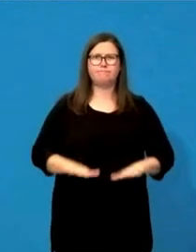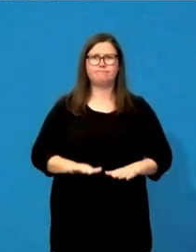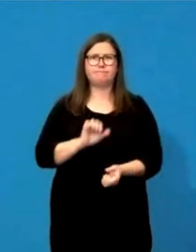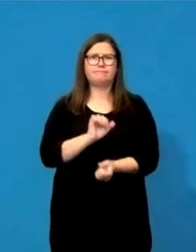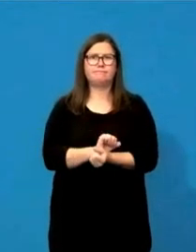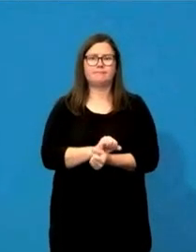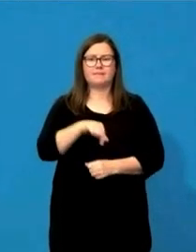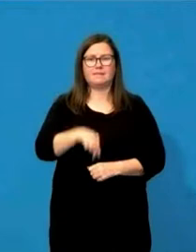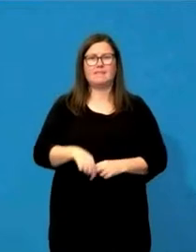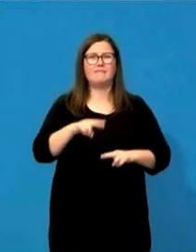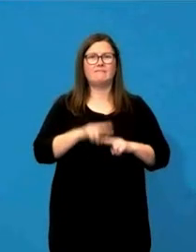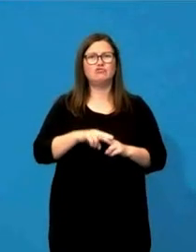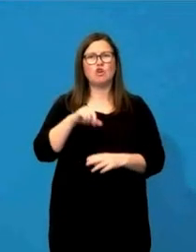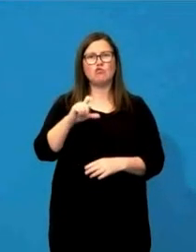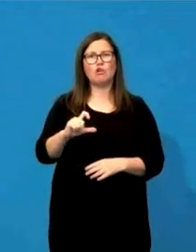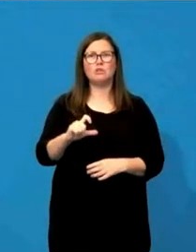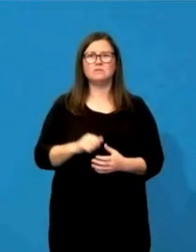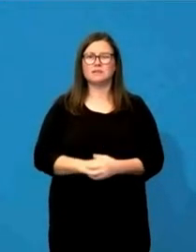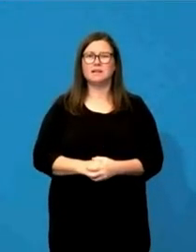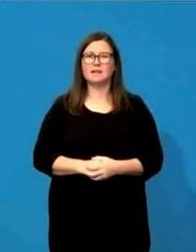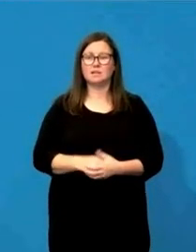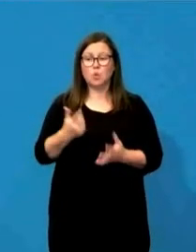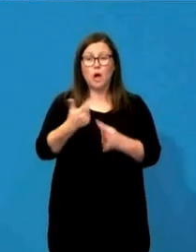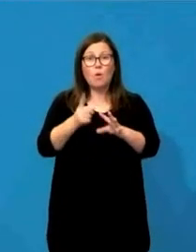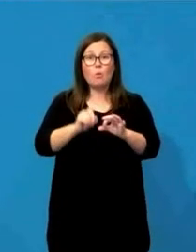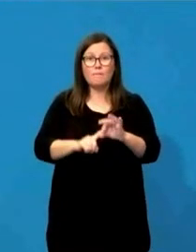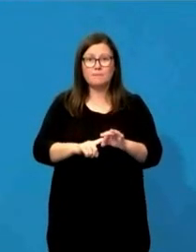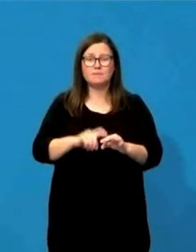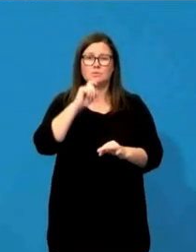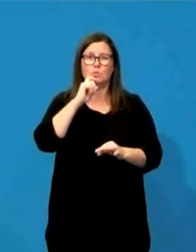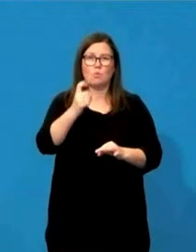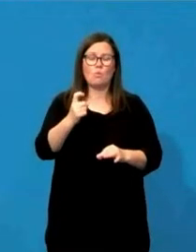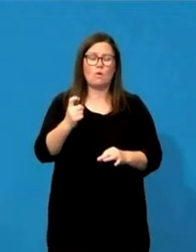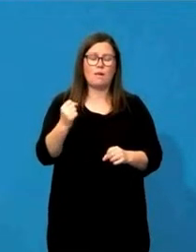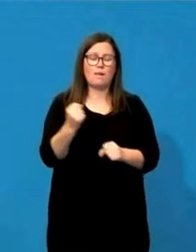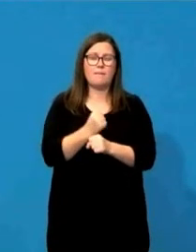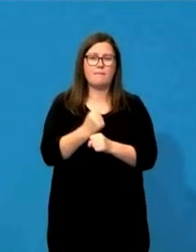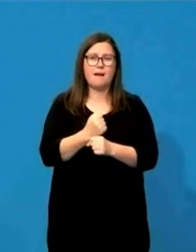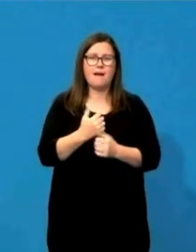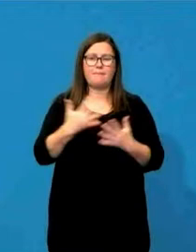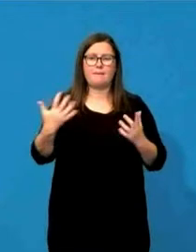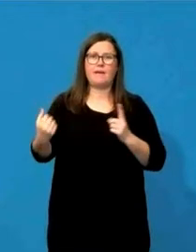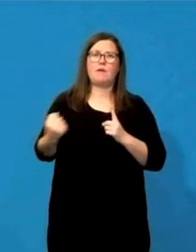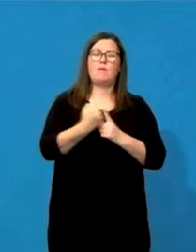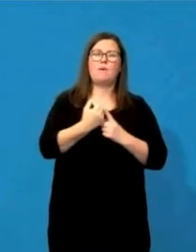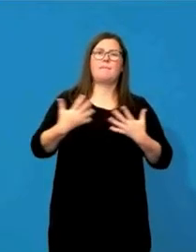So, yeah, it will make a big difference, and it also make a difference, you know, in regards to my health as well.